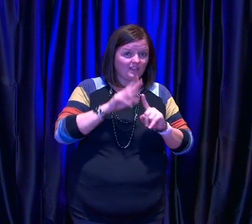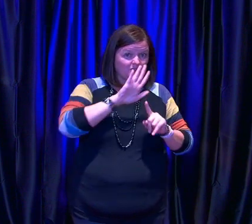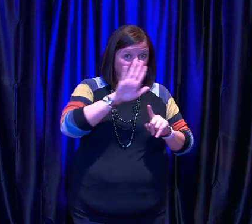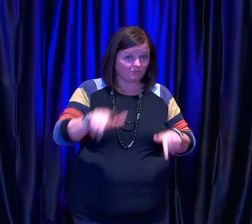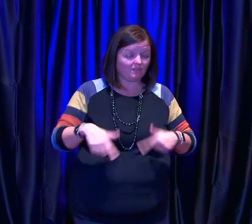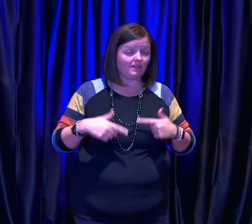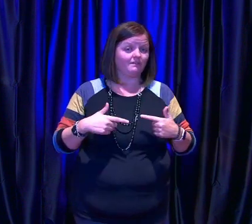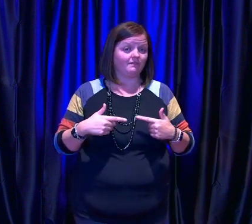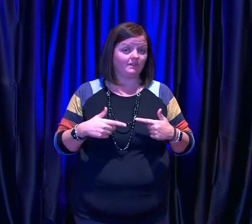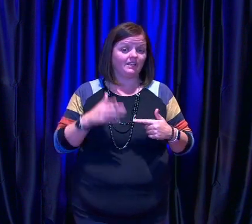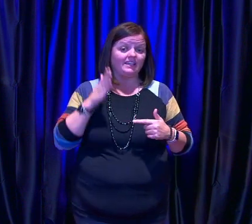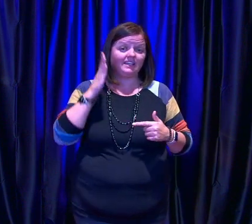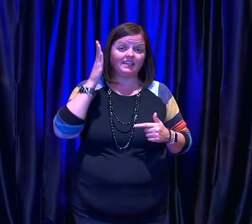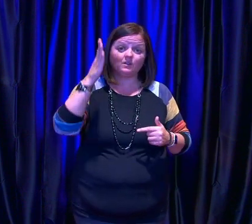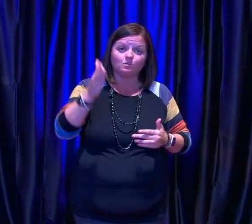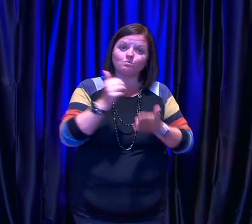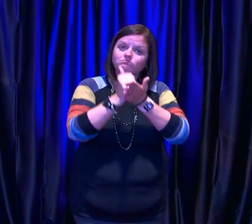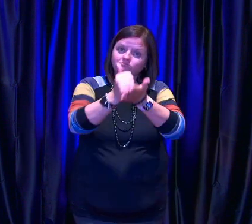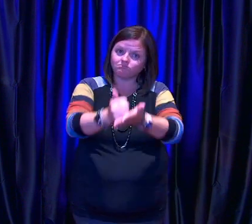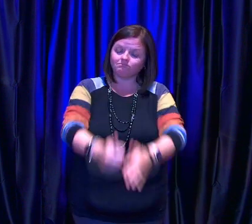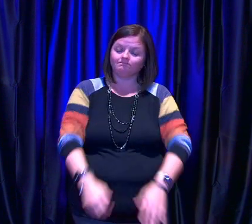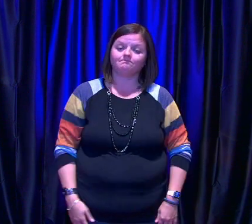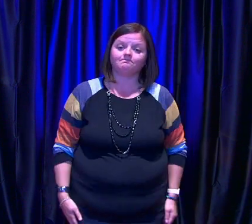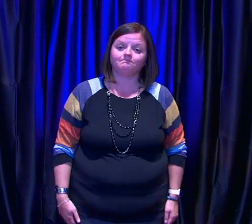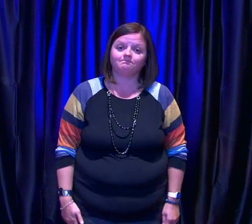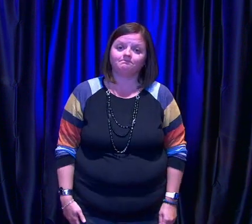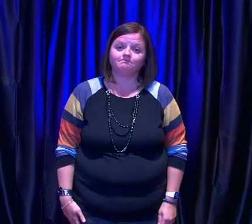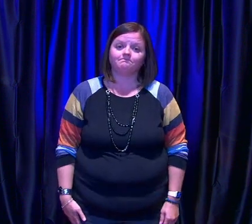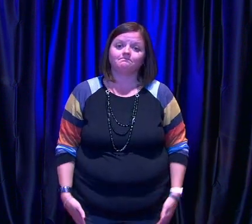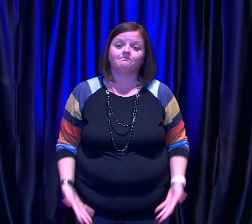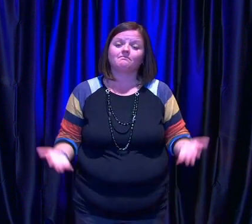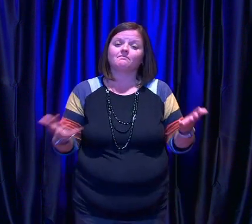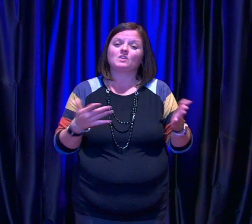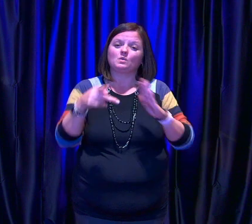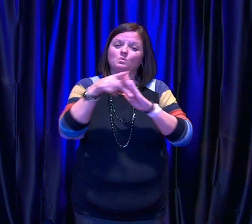it will help you what's the principle then